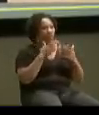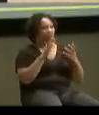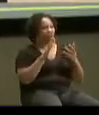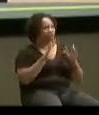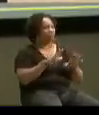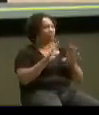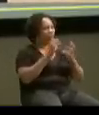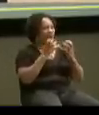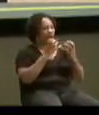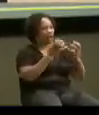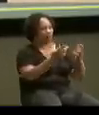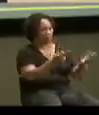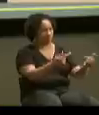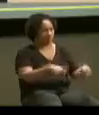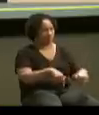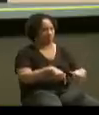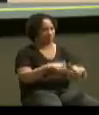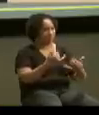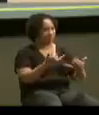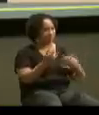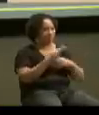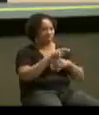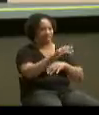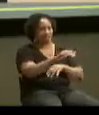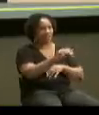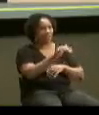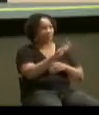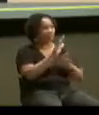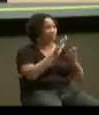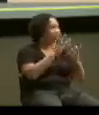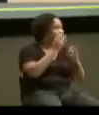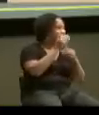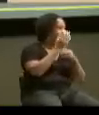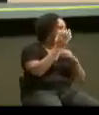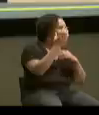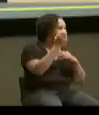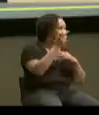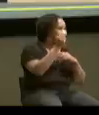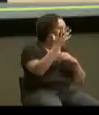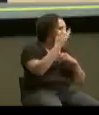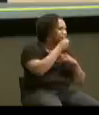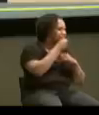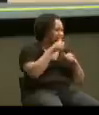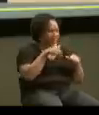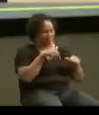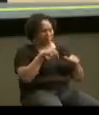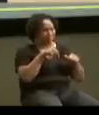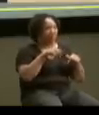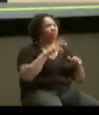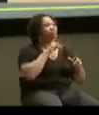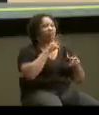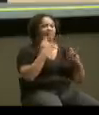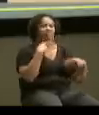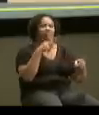OUR INDUSTRY PARTNERS THIS LATE IN THE DAY WITH WHAT YOU'RE FACING OUTSIDE IS A TRUE SUCCESS. THANK YOU VERY MUCH FOR BEING HERE FOR THAT.